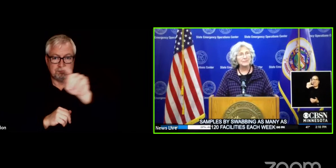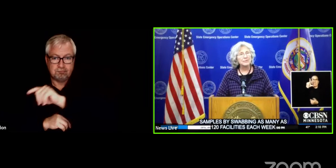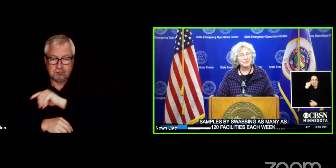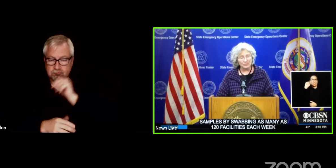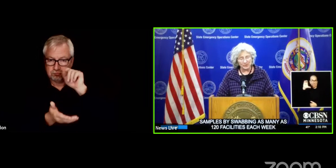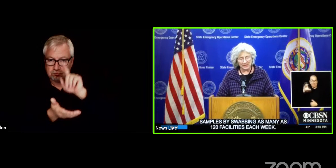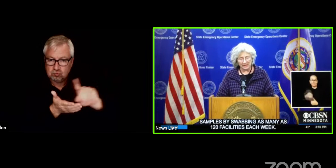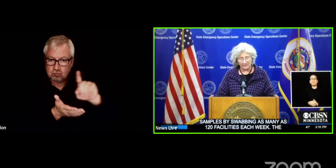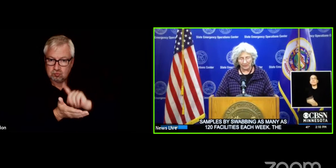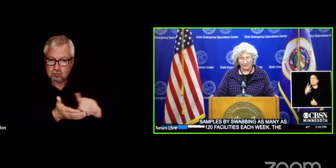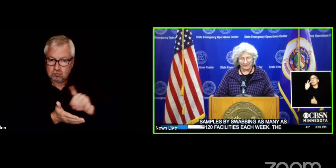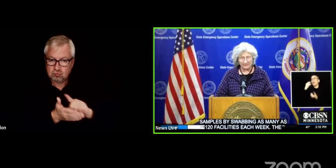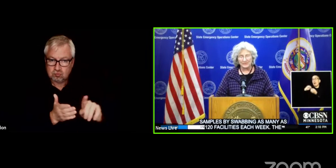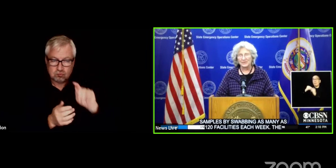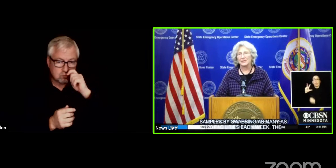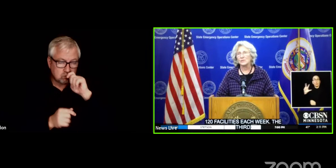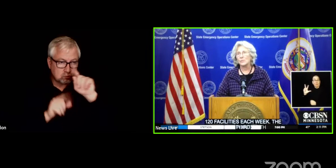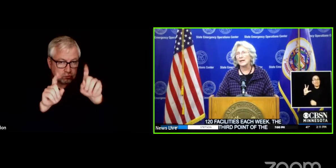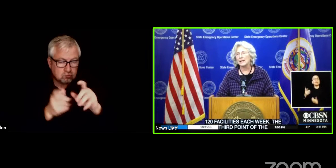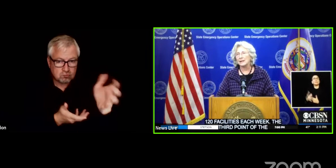PERSONAL PROTECTIVE EQUIPMENT TO FACILITIES WHEN NEEDED.